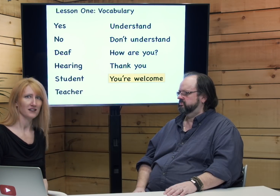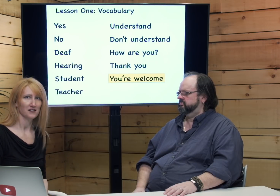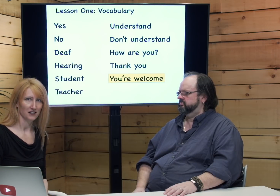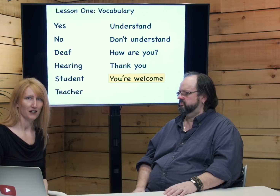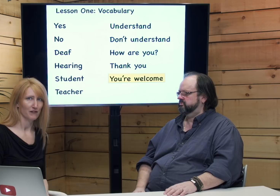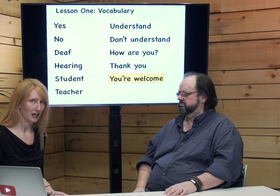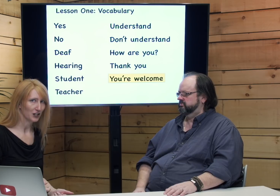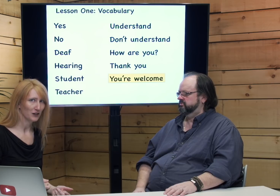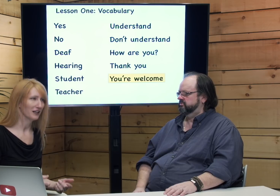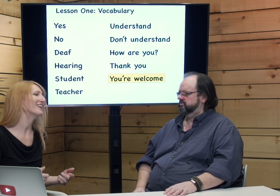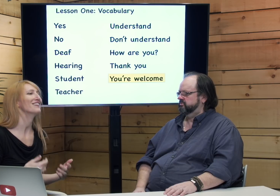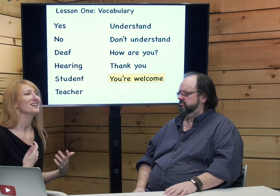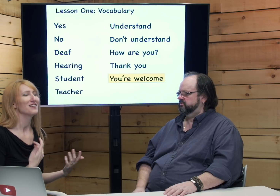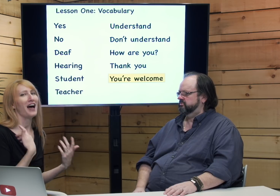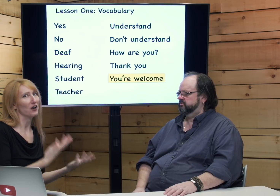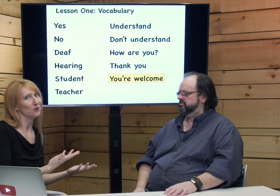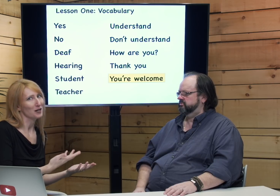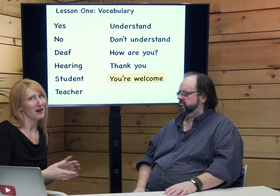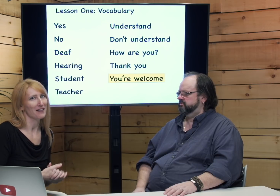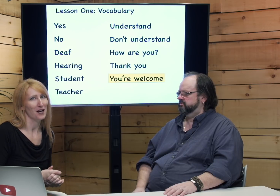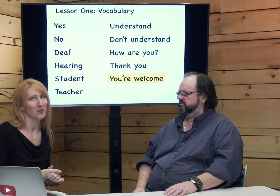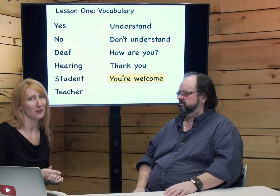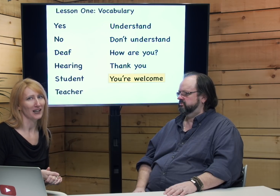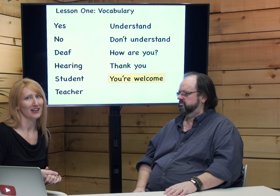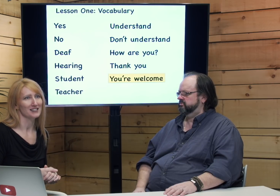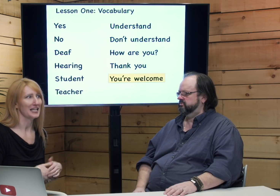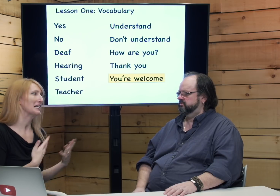instead of thank you and then the adult will get mad at them because they didn't